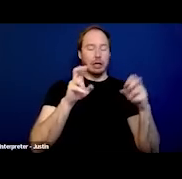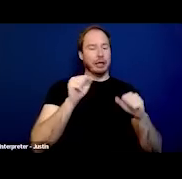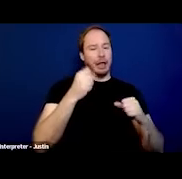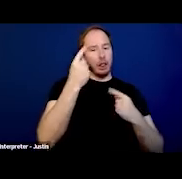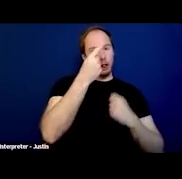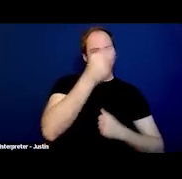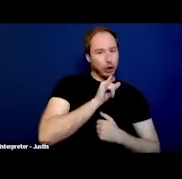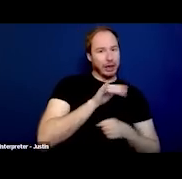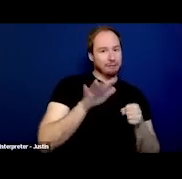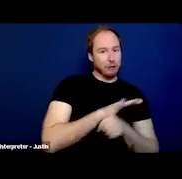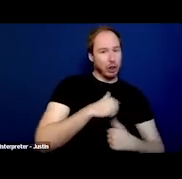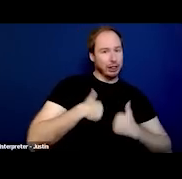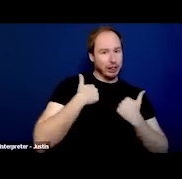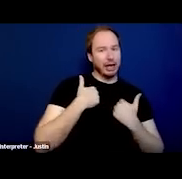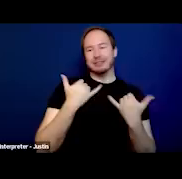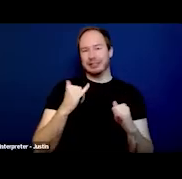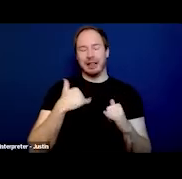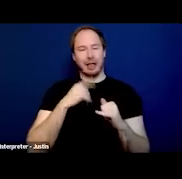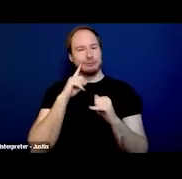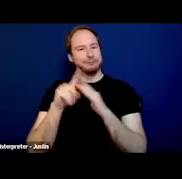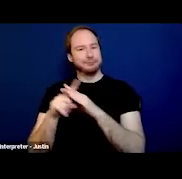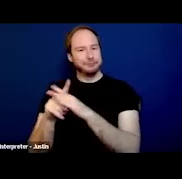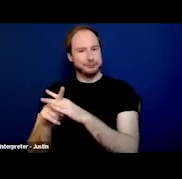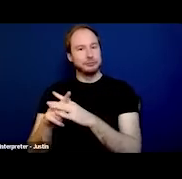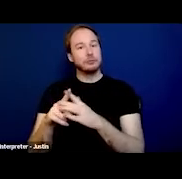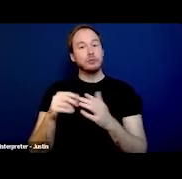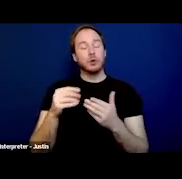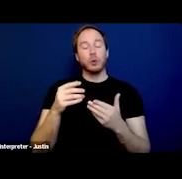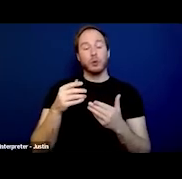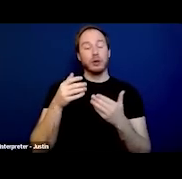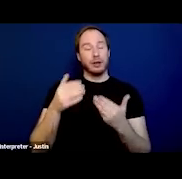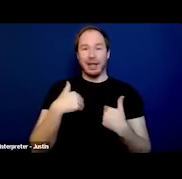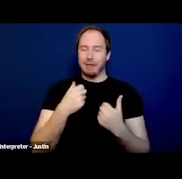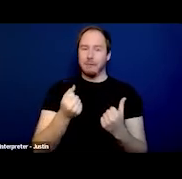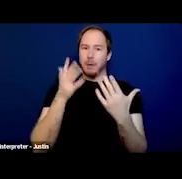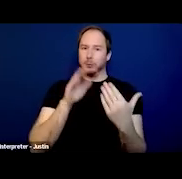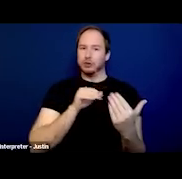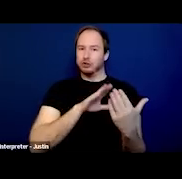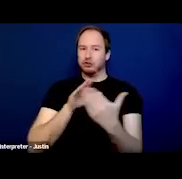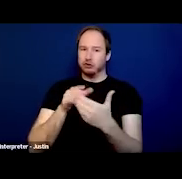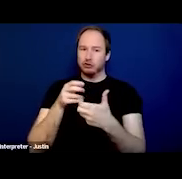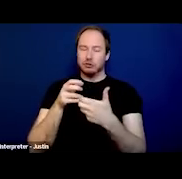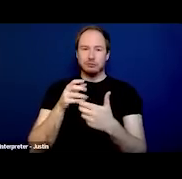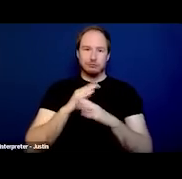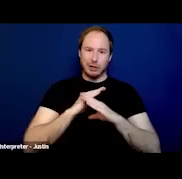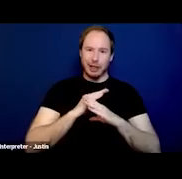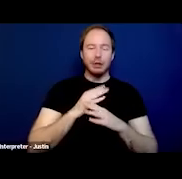So while individuals experiencing homeless and mental illness are facing multiple challenges, to be sure, there are excellent interventions